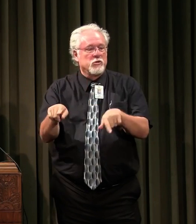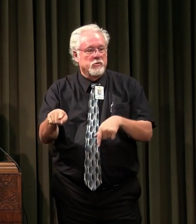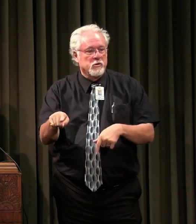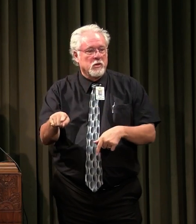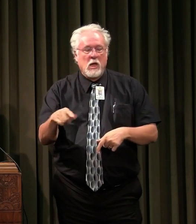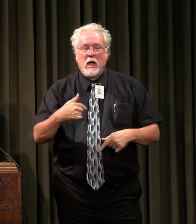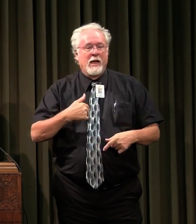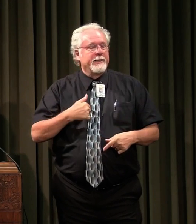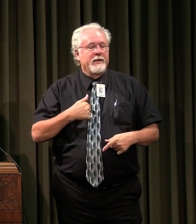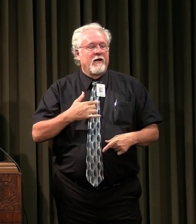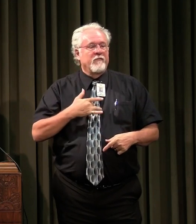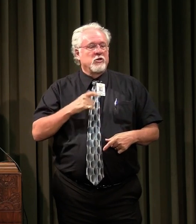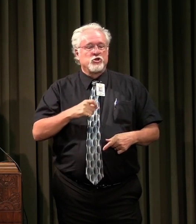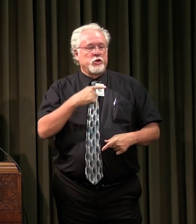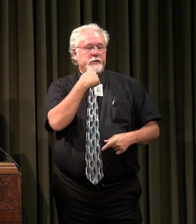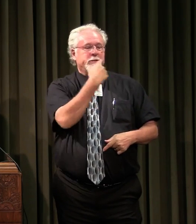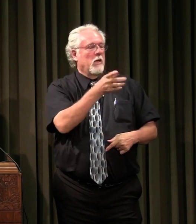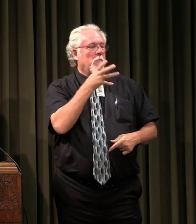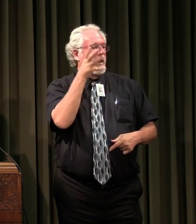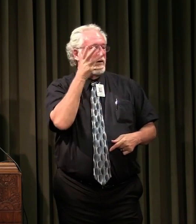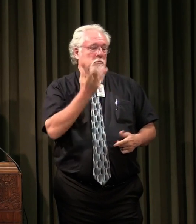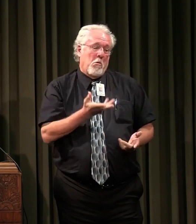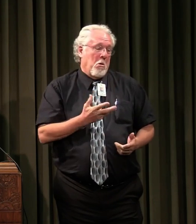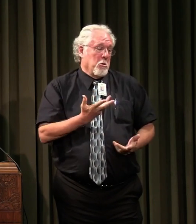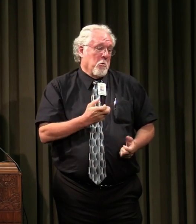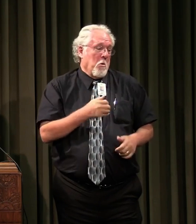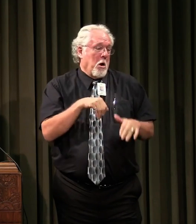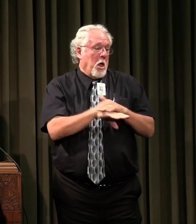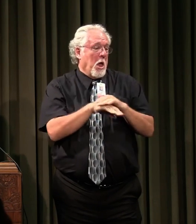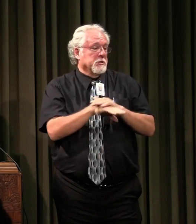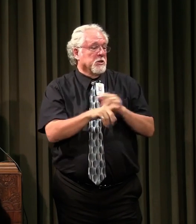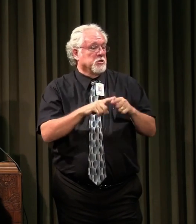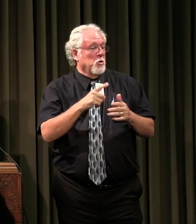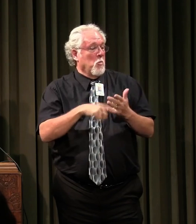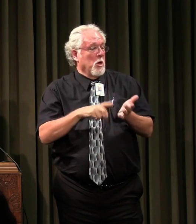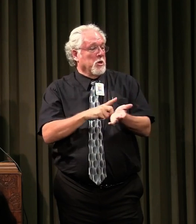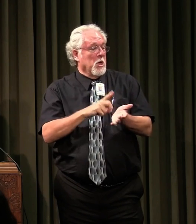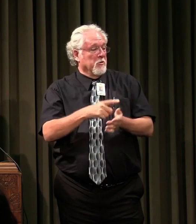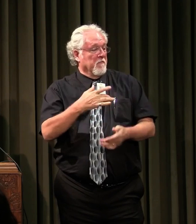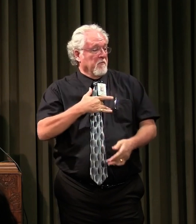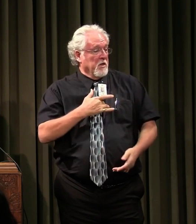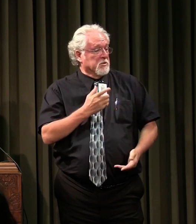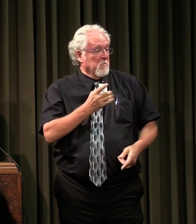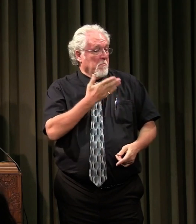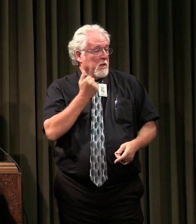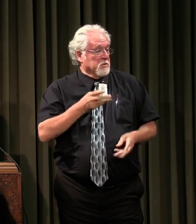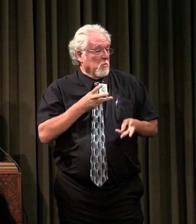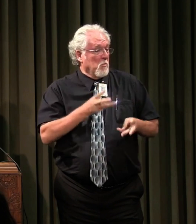don't think that we ought to tell those parents will if you want access to what your doctor things is the best course of action